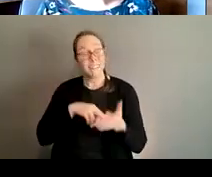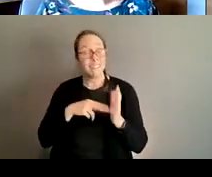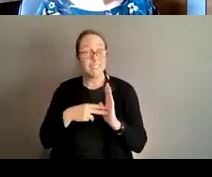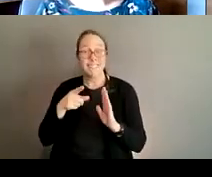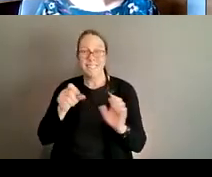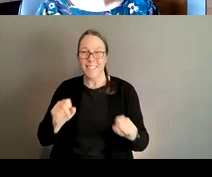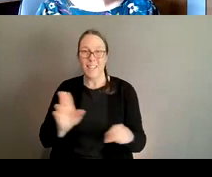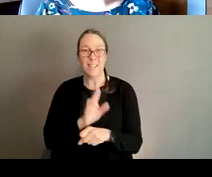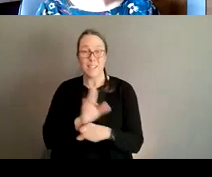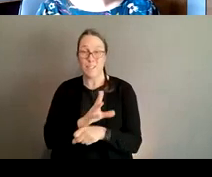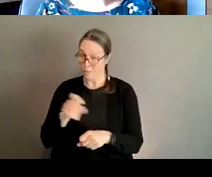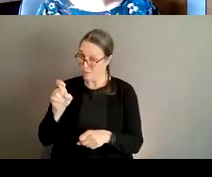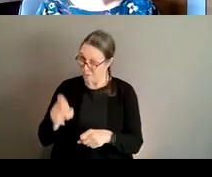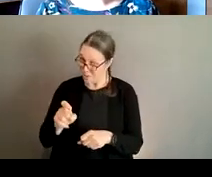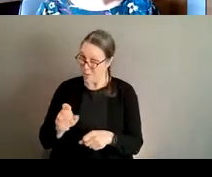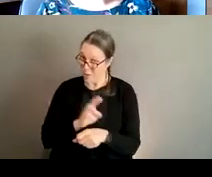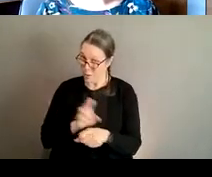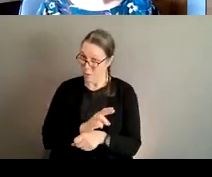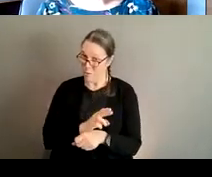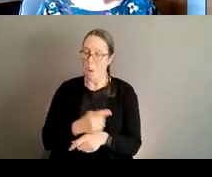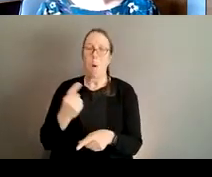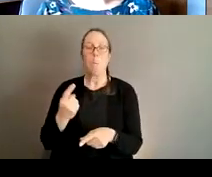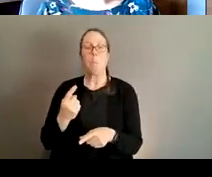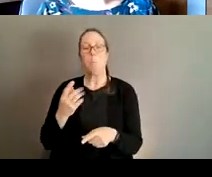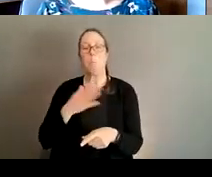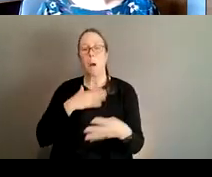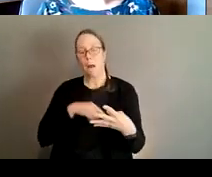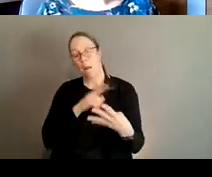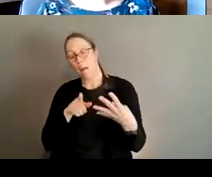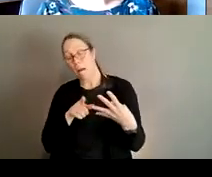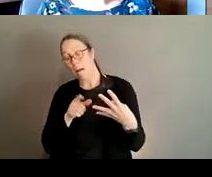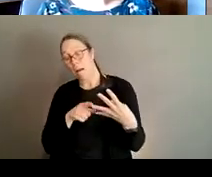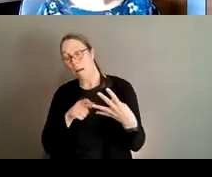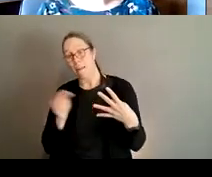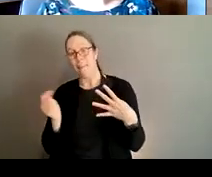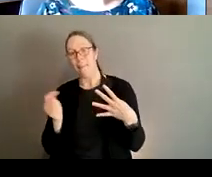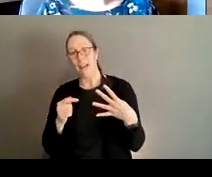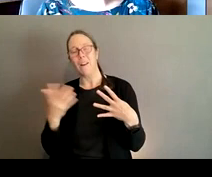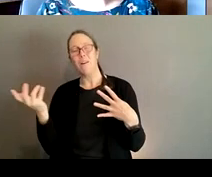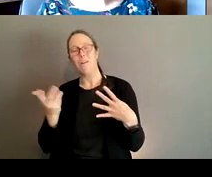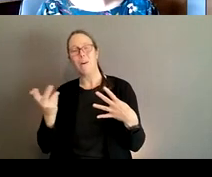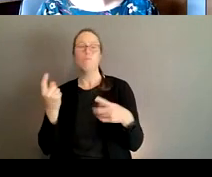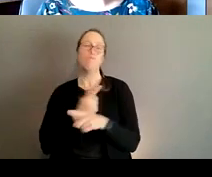really should use what is on my third bullet, which is everyday language.